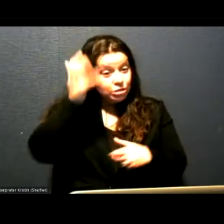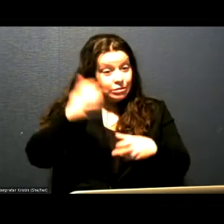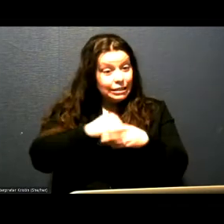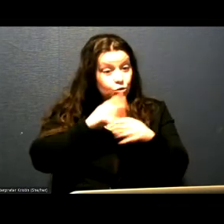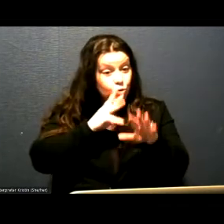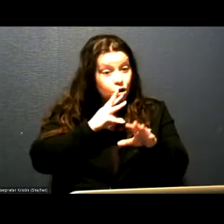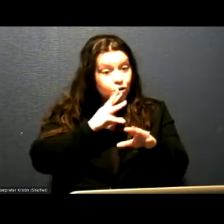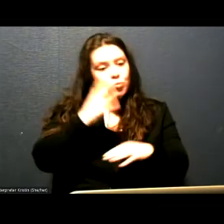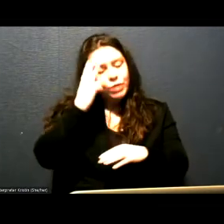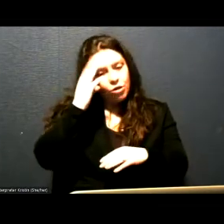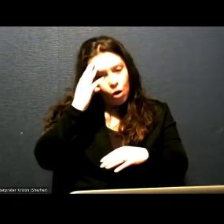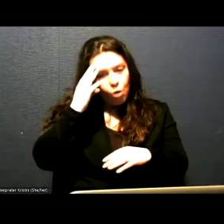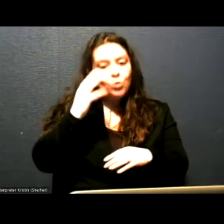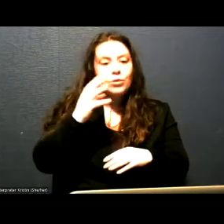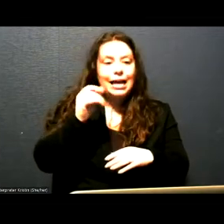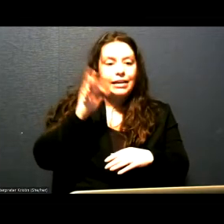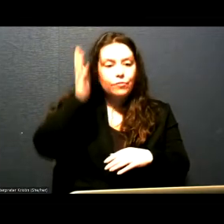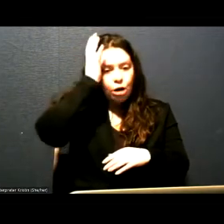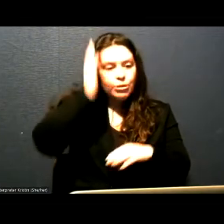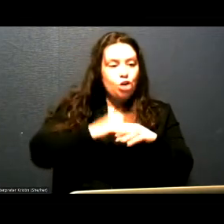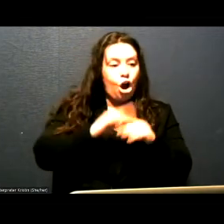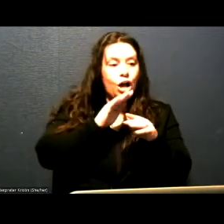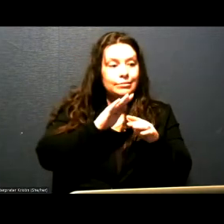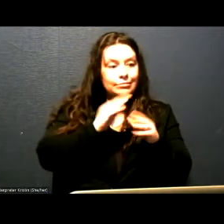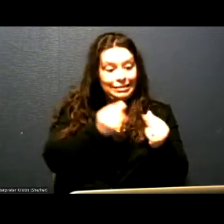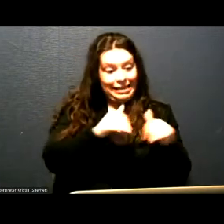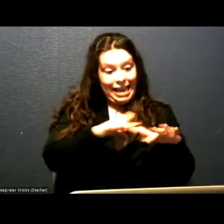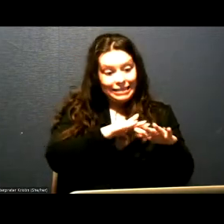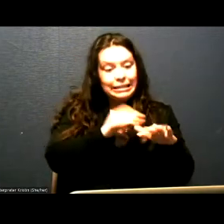on land it can still go in the waterways and end up in the water. So for these guys